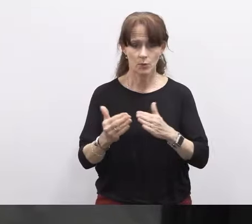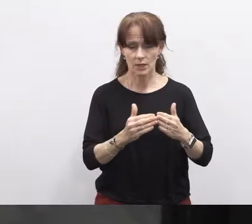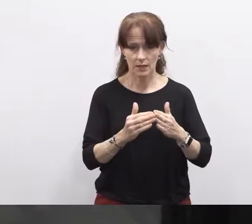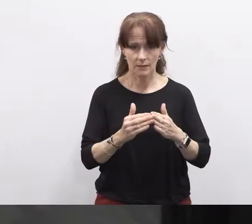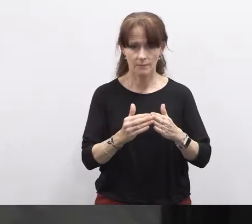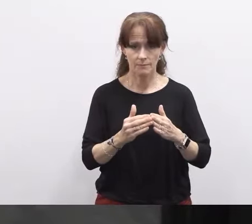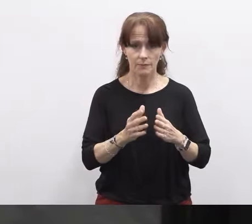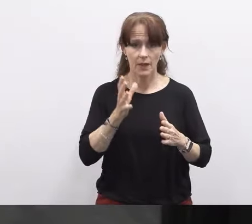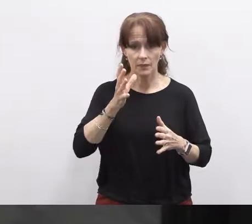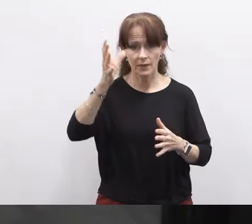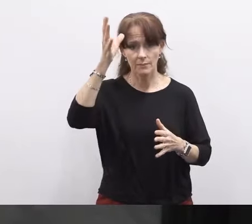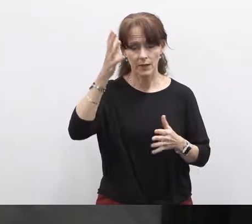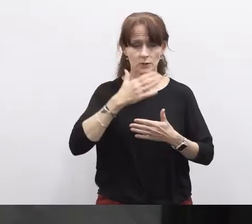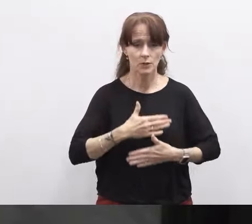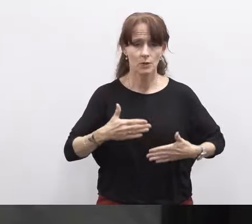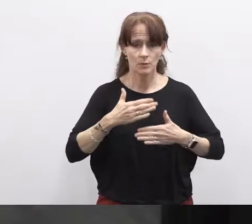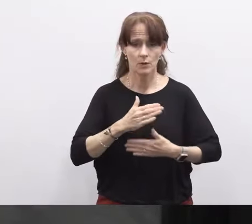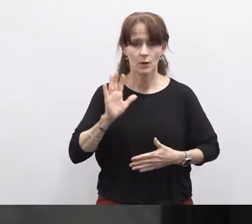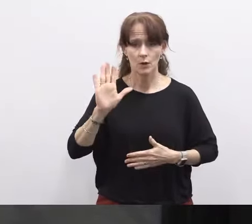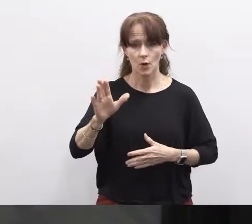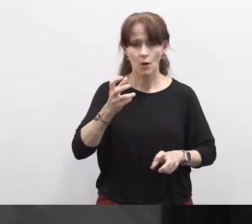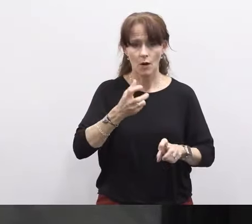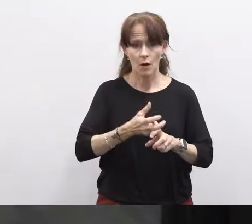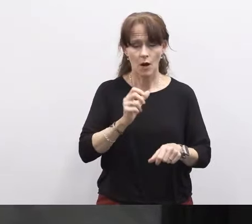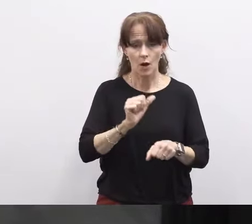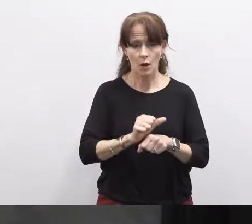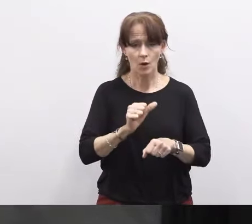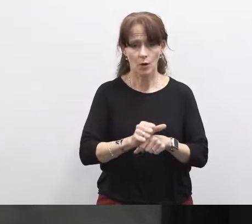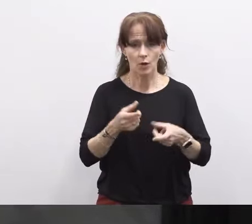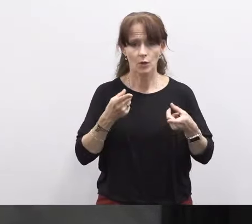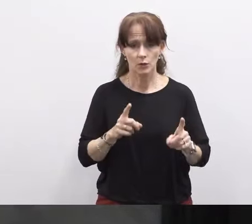and the parents appreciate your hard work during these difficult times.